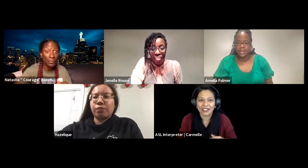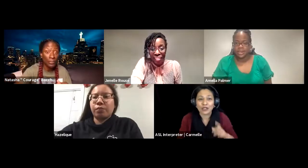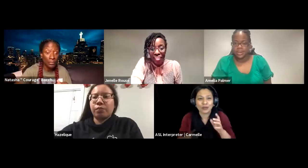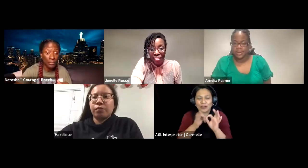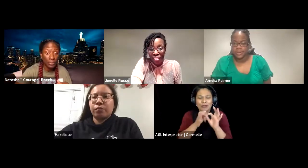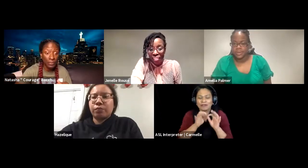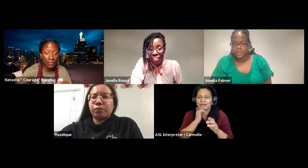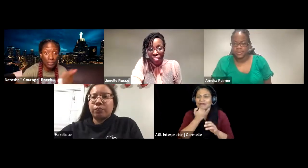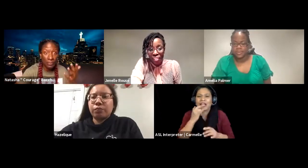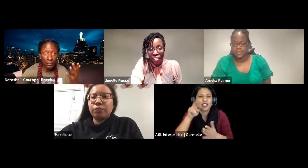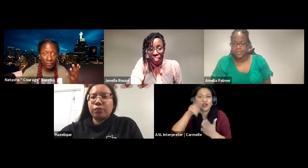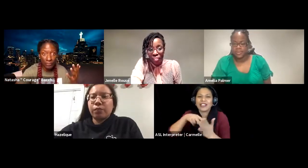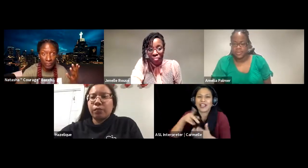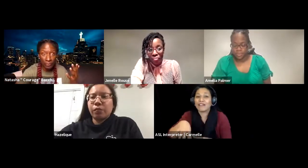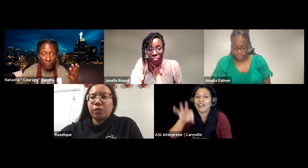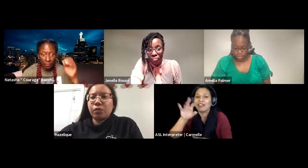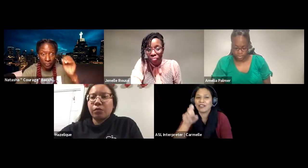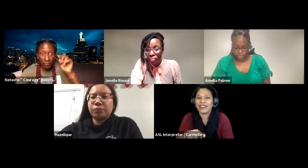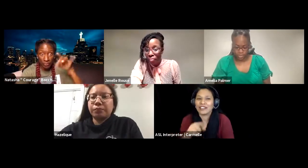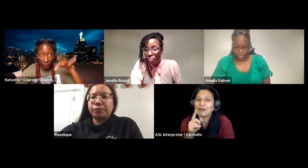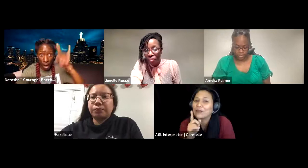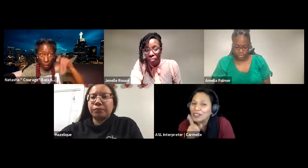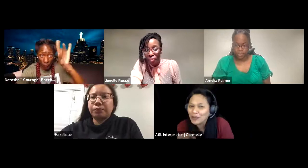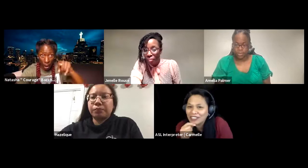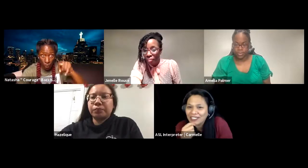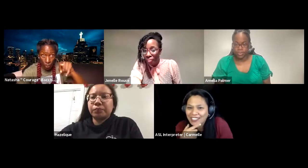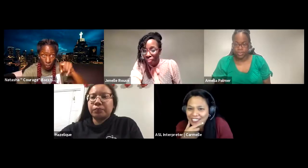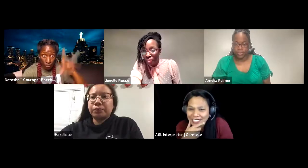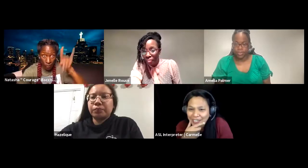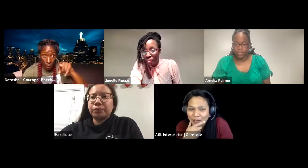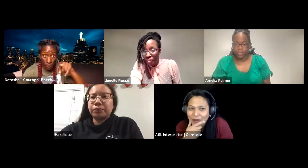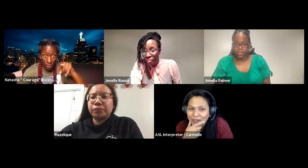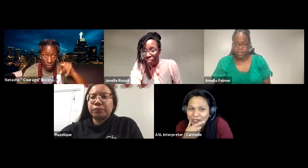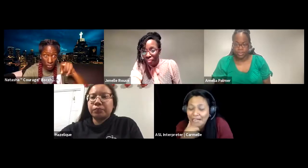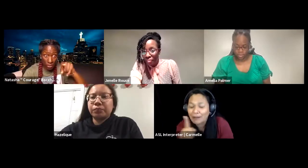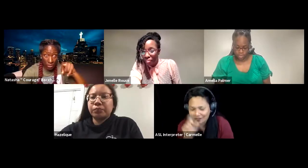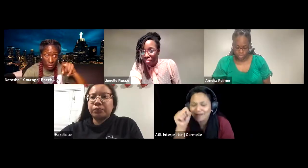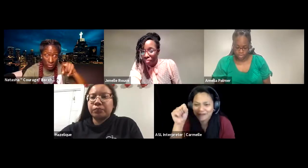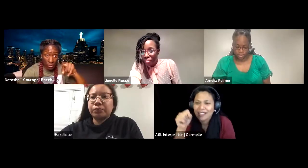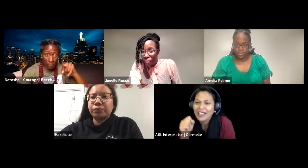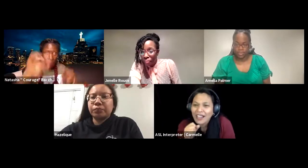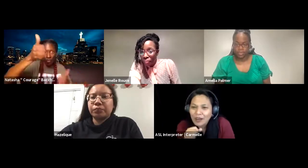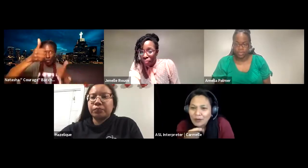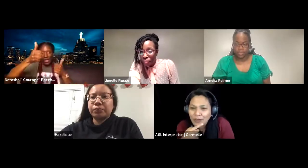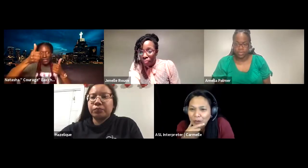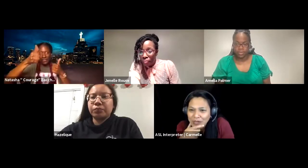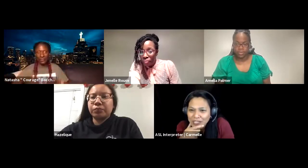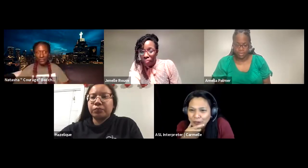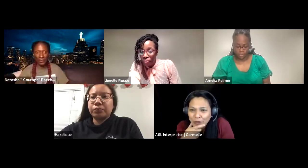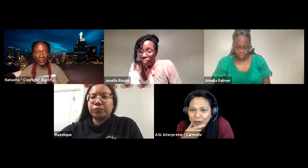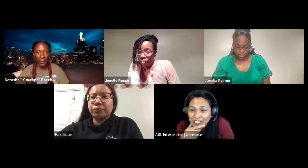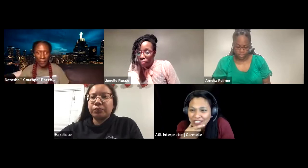the interpreter, i'm gonna read the question that lindsay had typed: the reason for the question